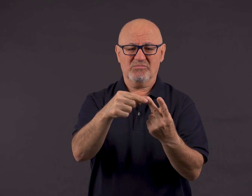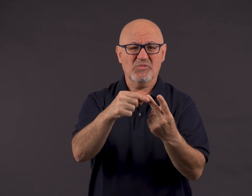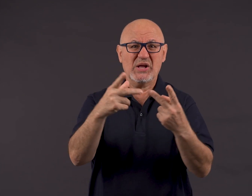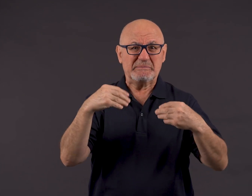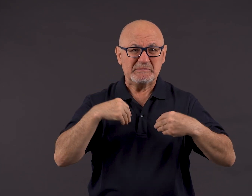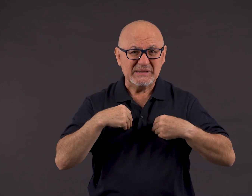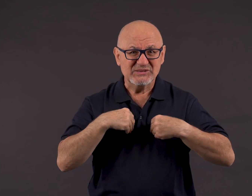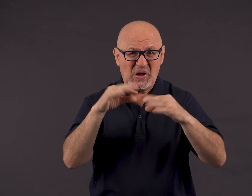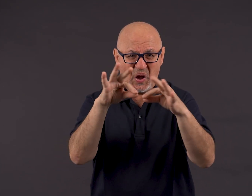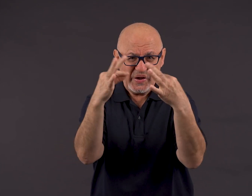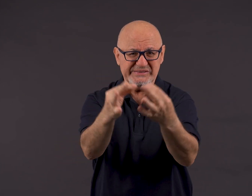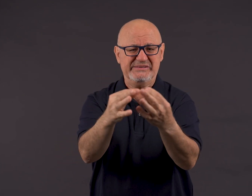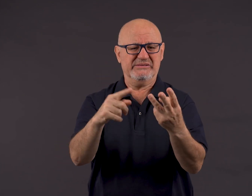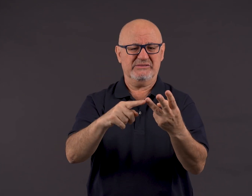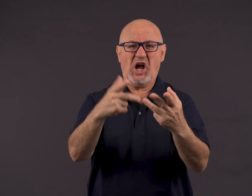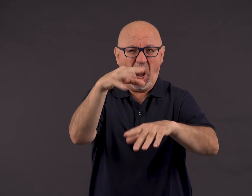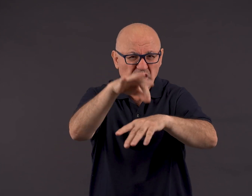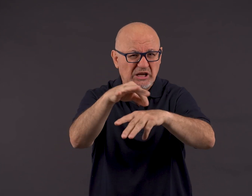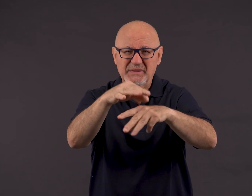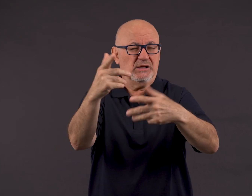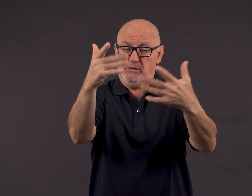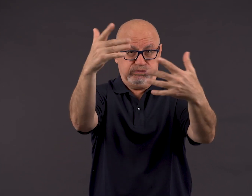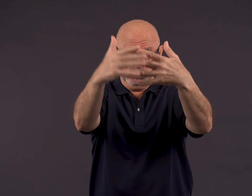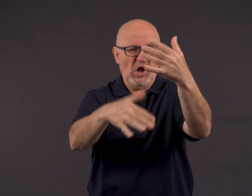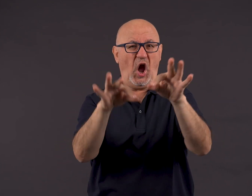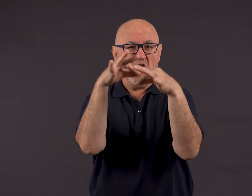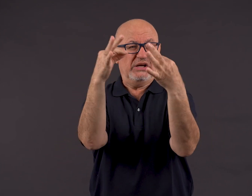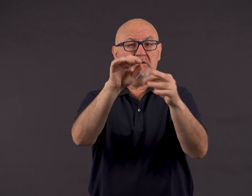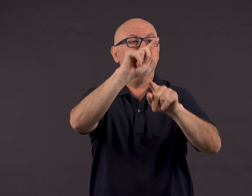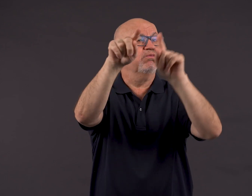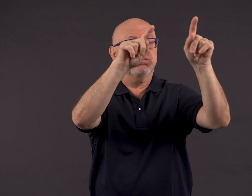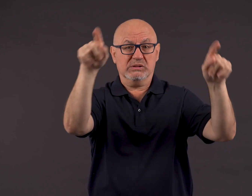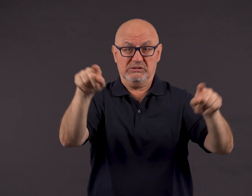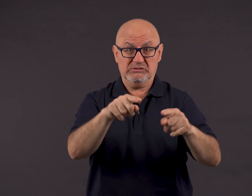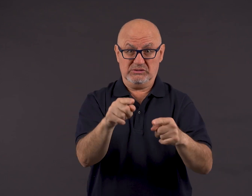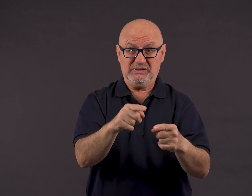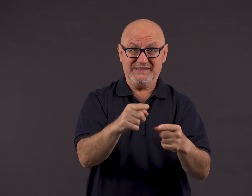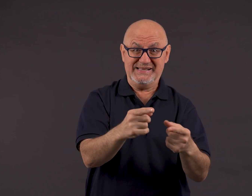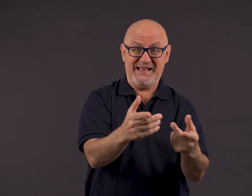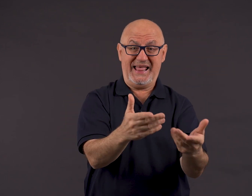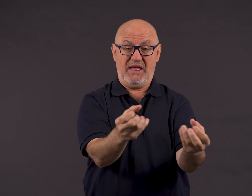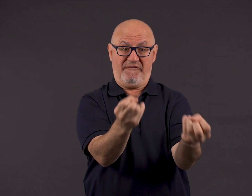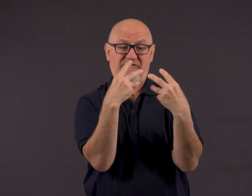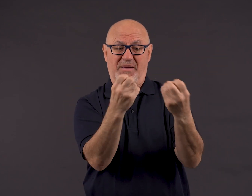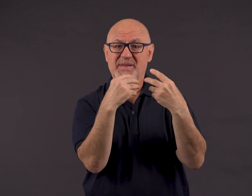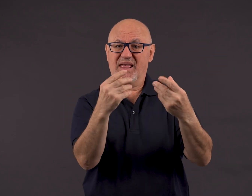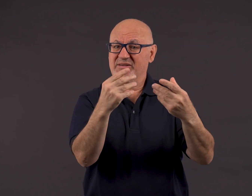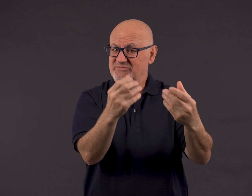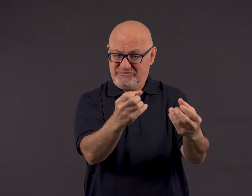hospitals, or other organizations will ask the Deafblind Community to provide feedback